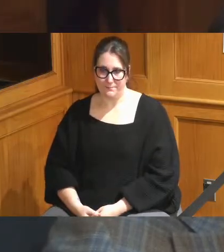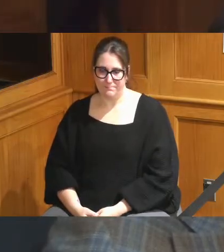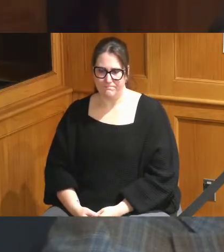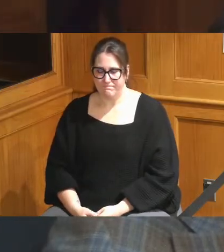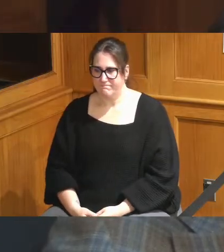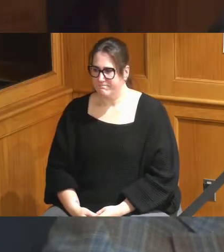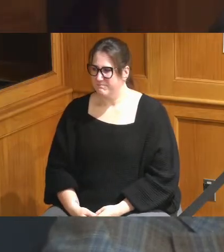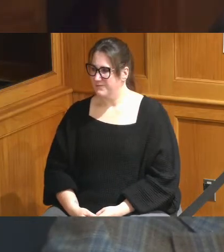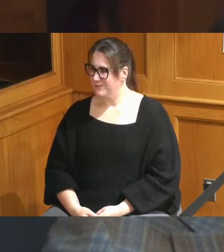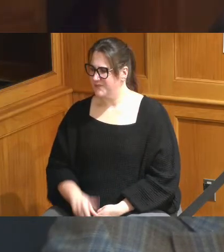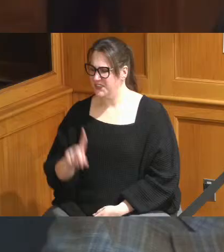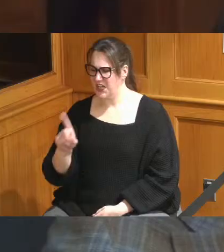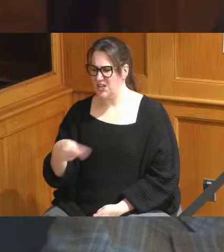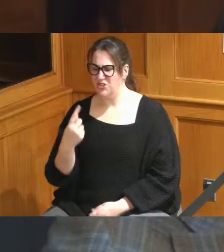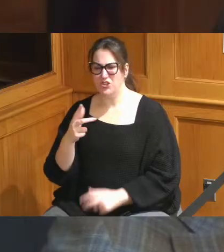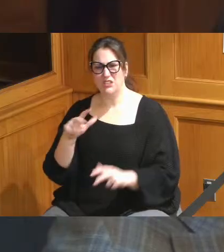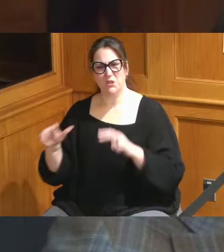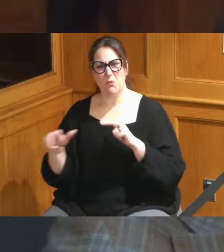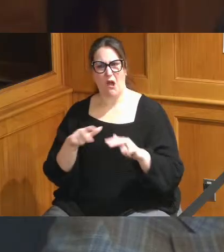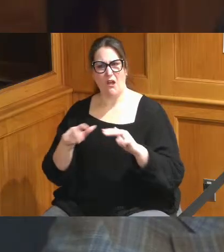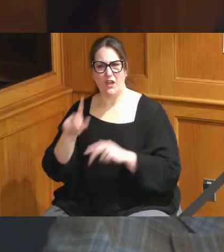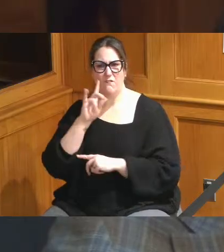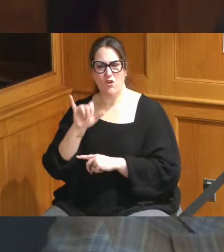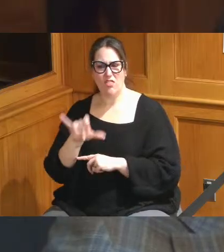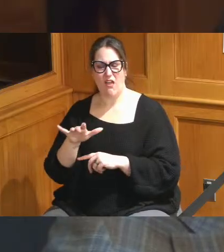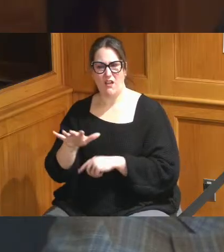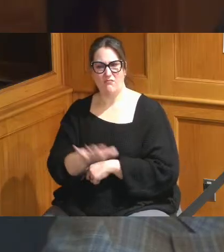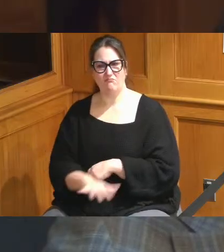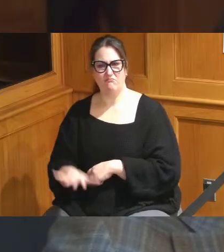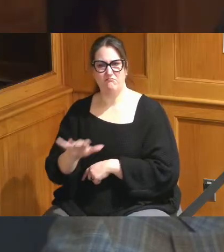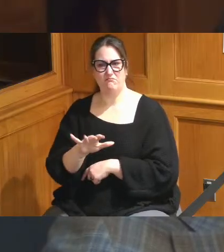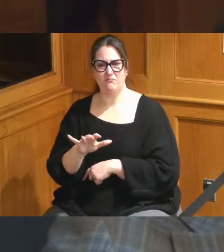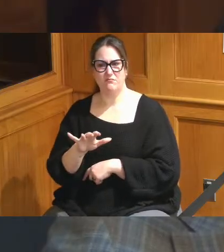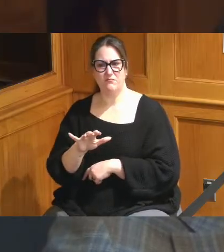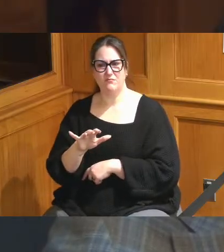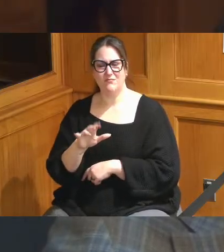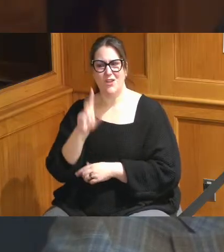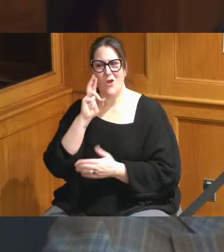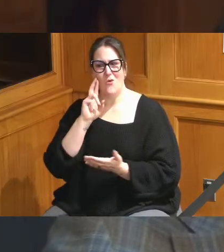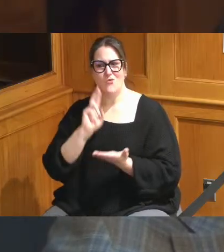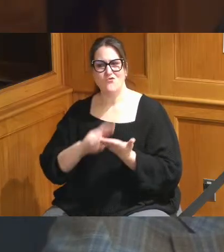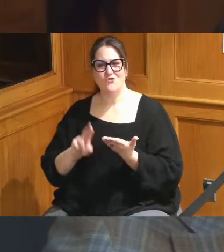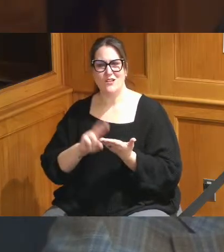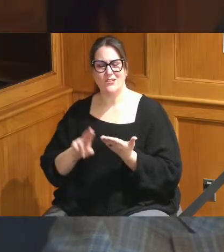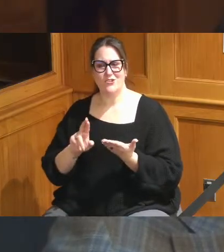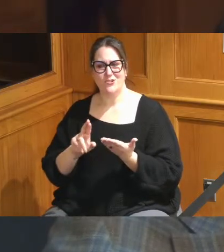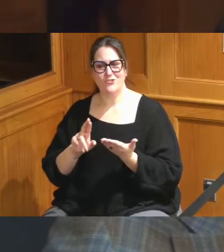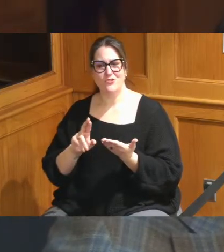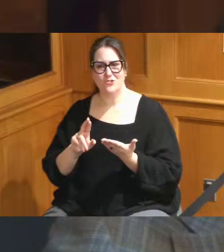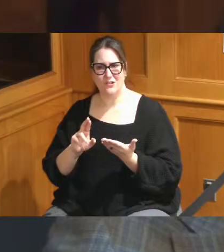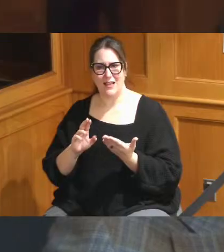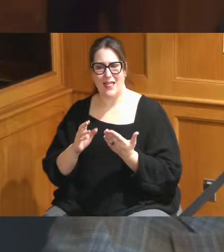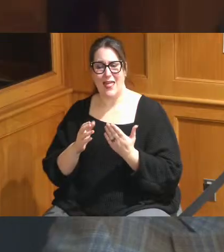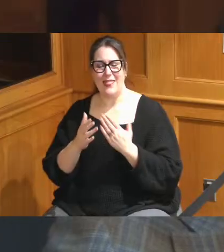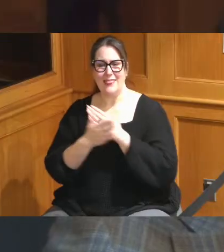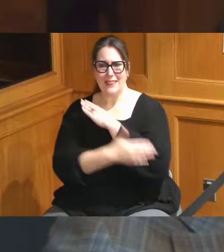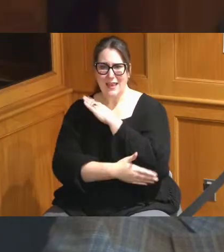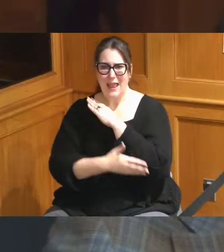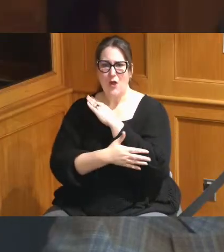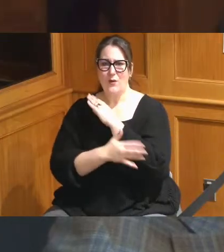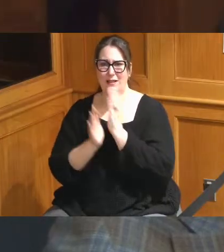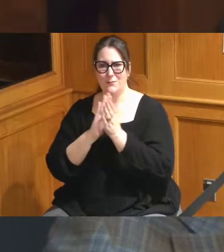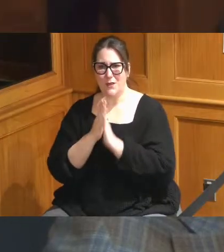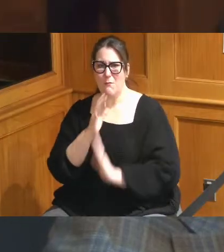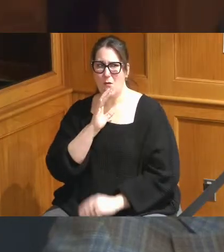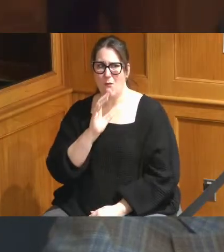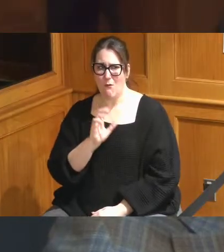down there. we've had research that has shown that our county is aging and then more people get, you